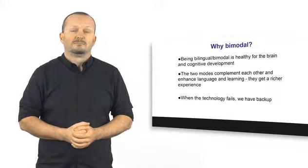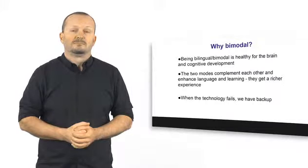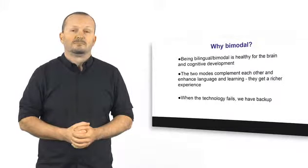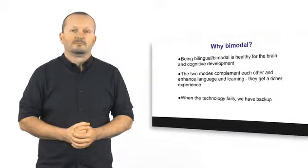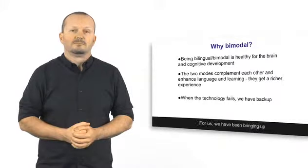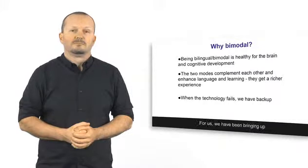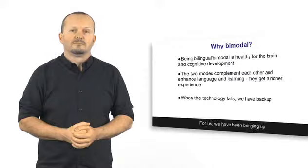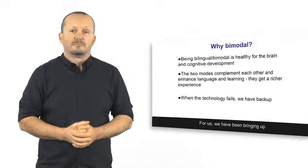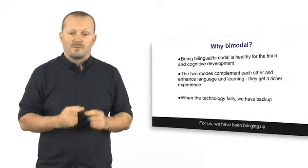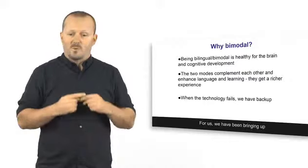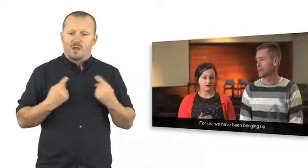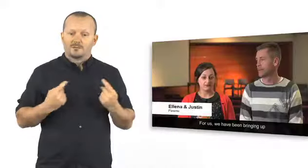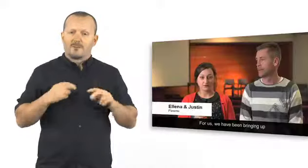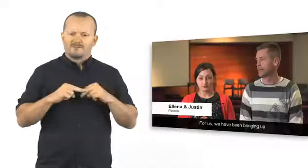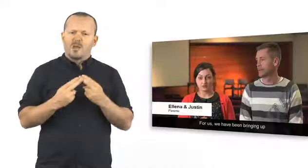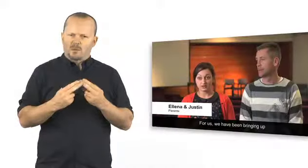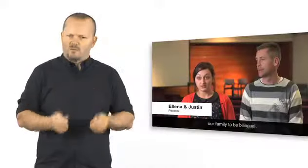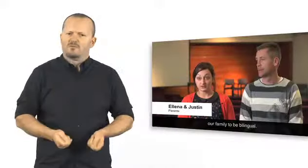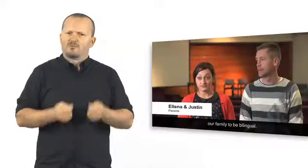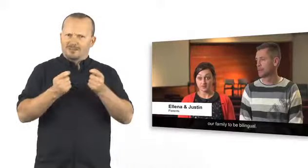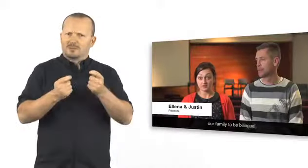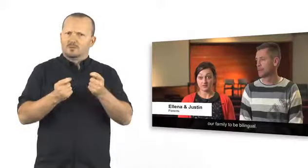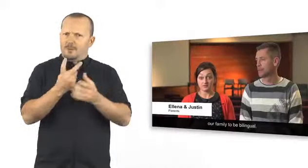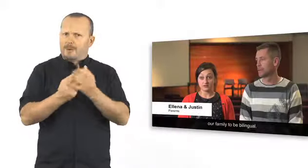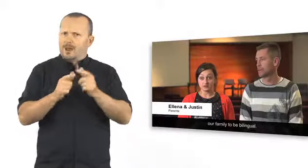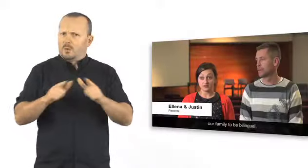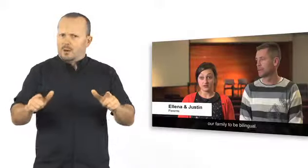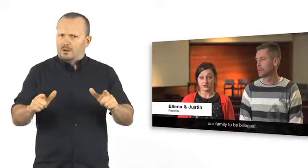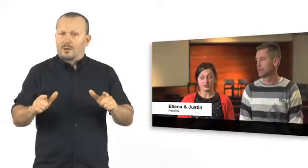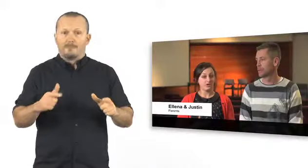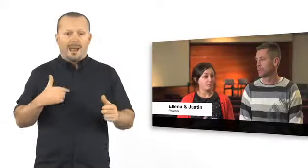Ellena, Parent: For us we have been bringing up our family to be bilingual.